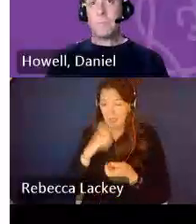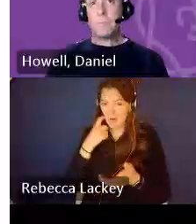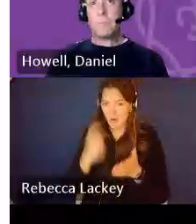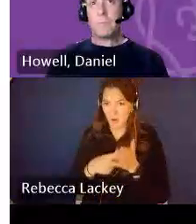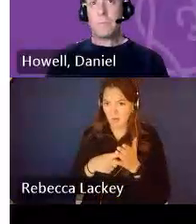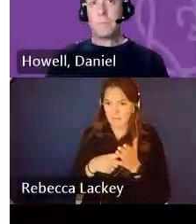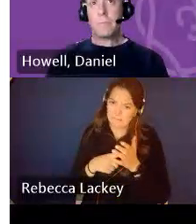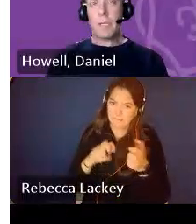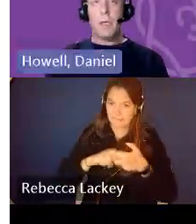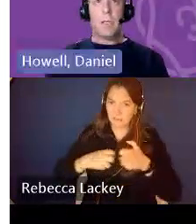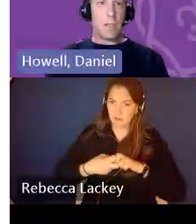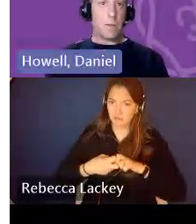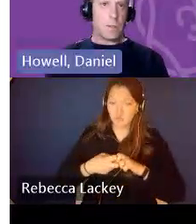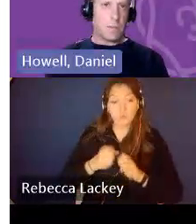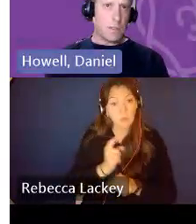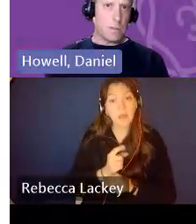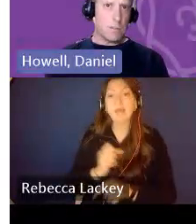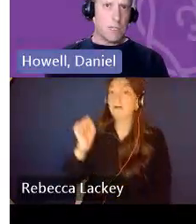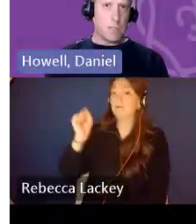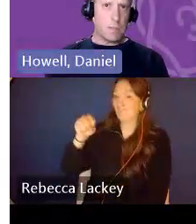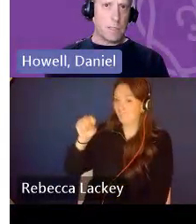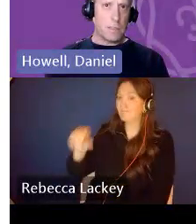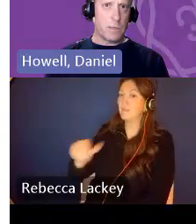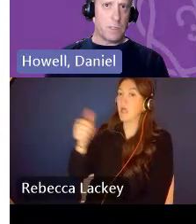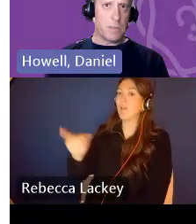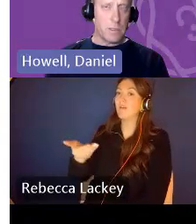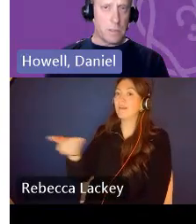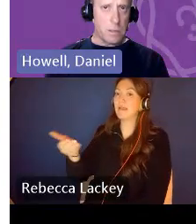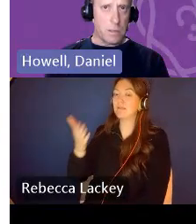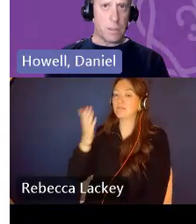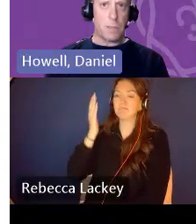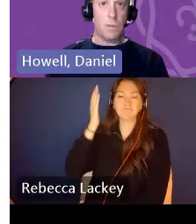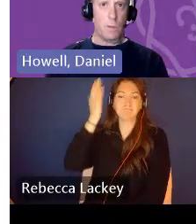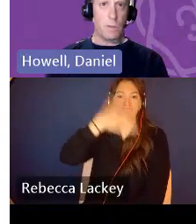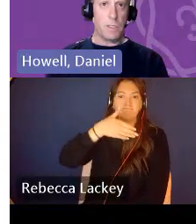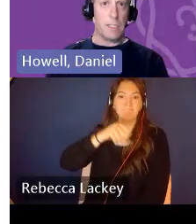didn't it? Yeah, there were some other items not shown obviously in the the couple photos